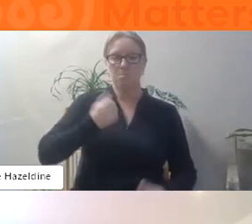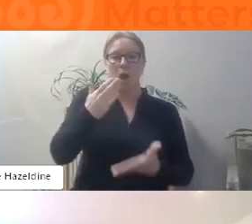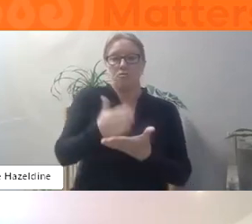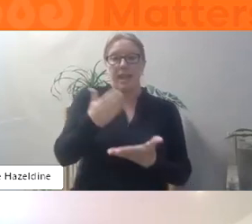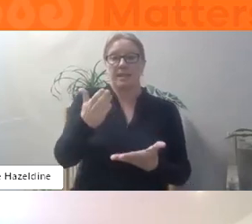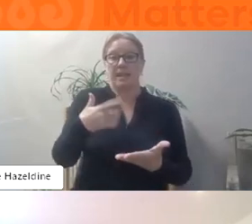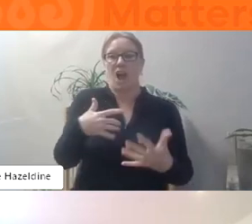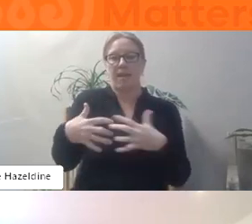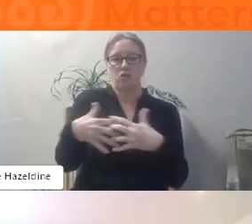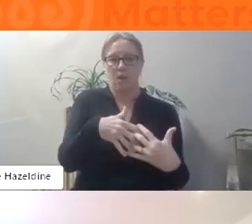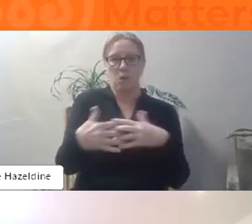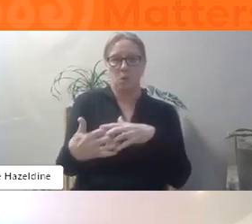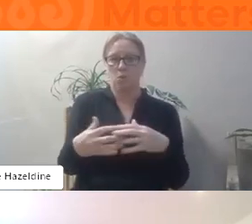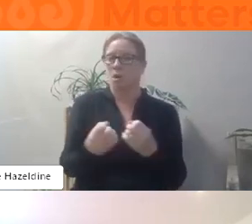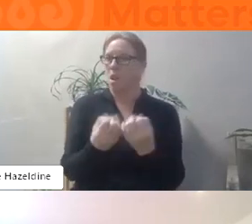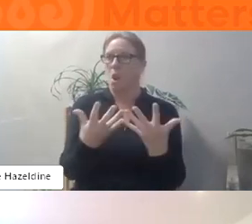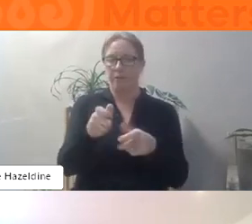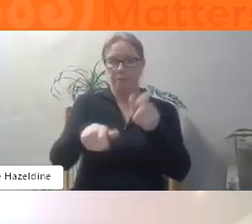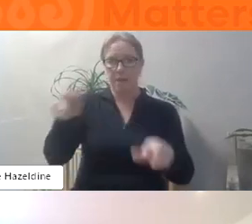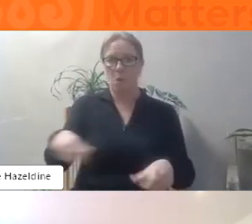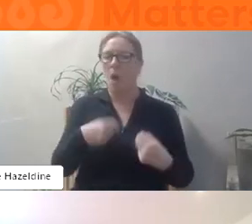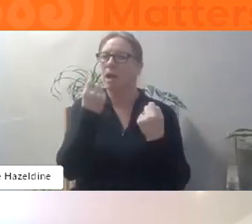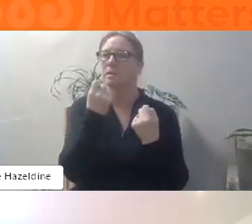I think a lot of people will relate, is the thought of why do I have